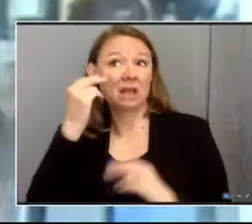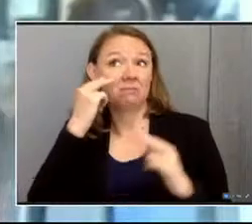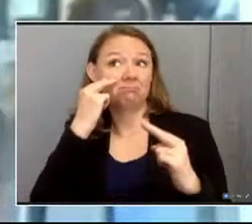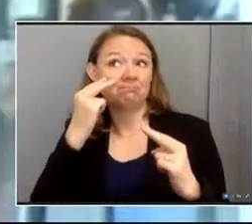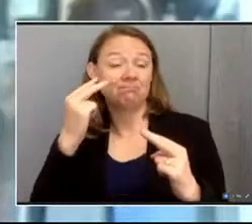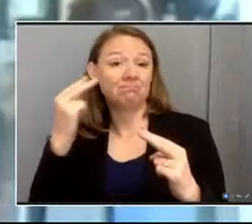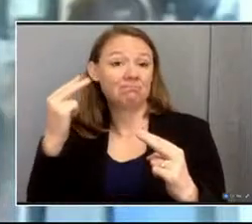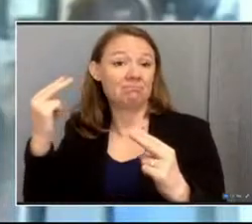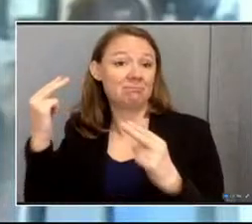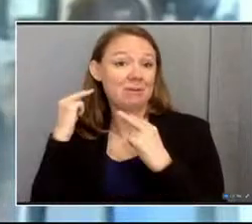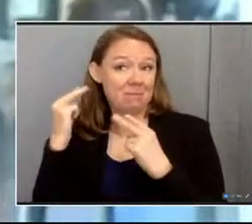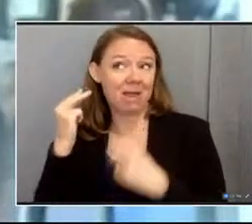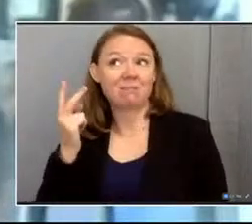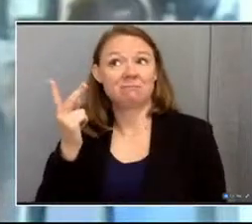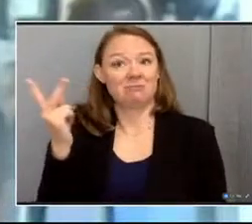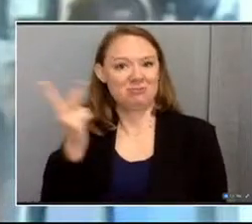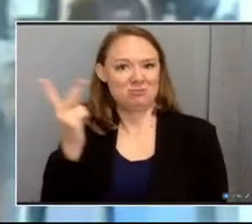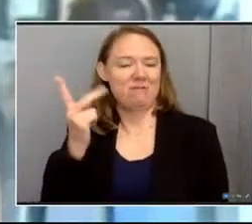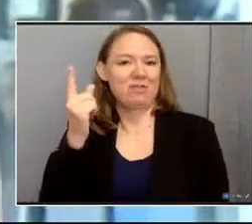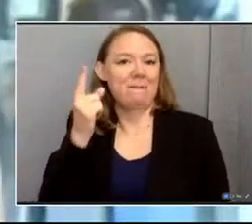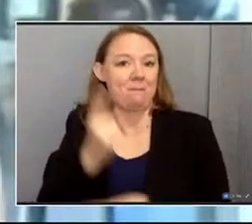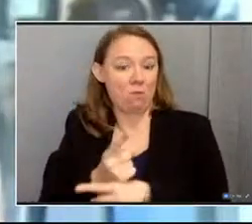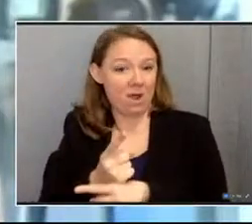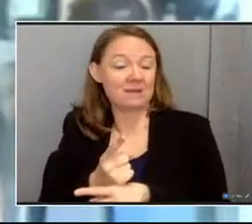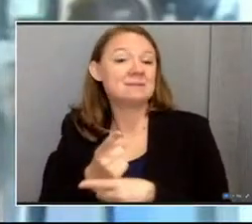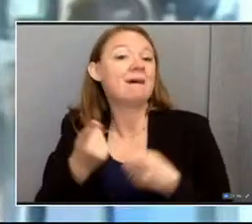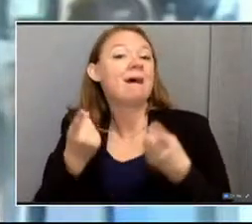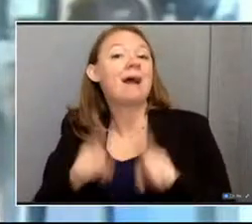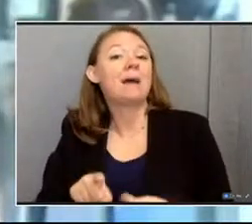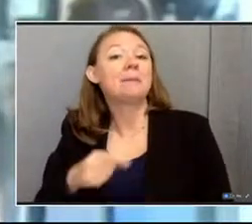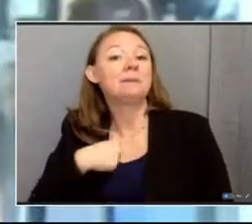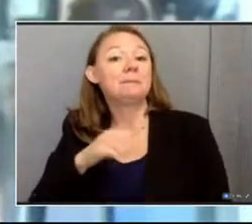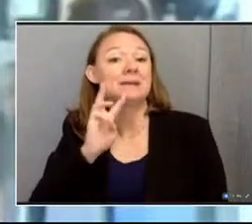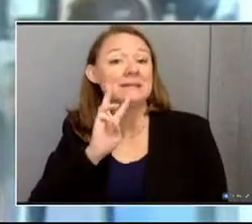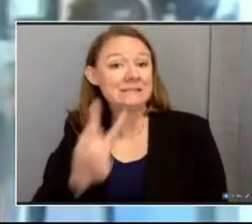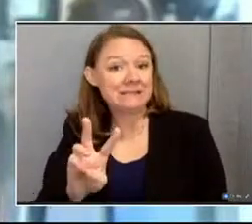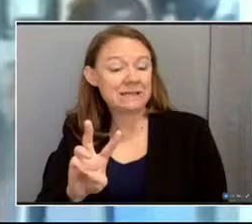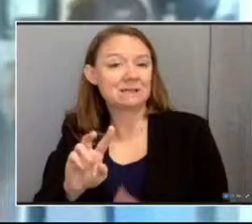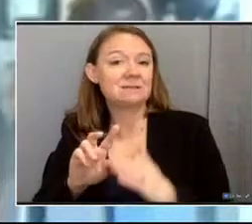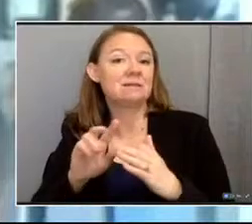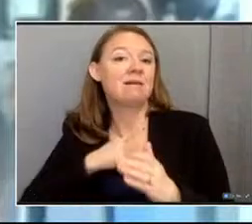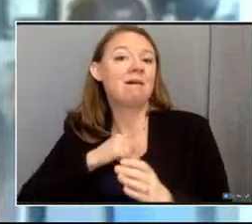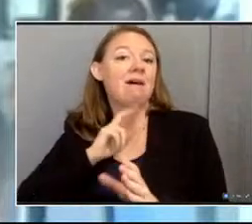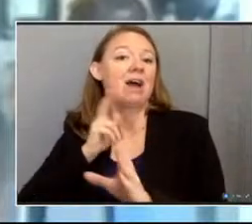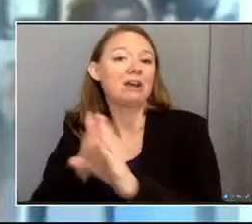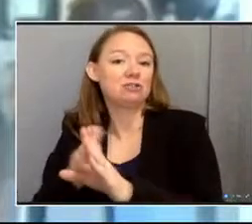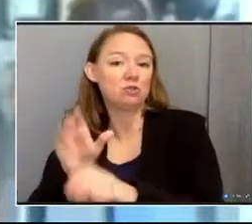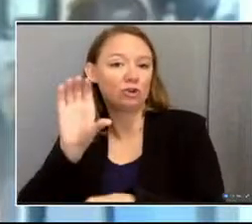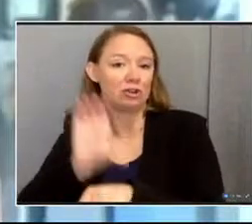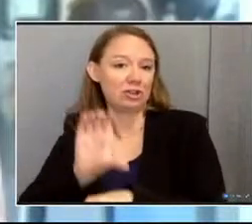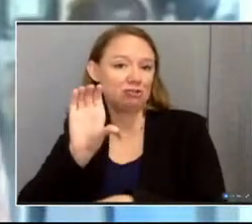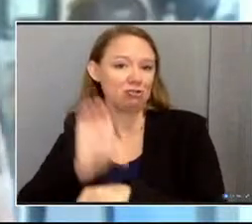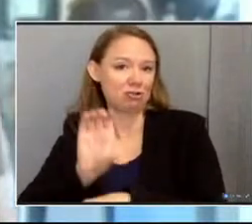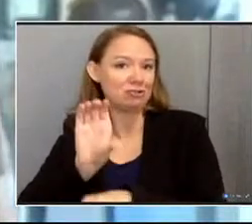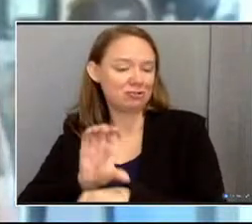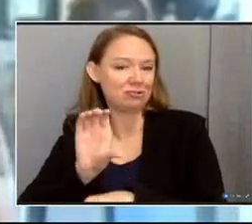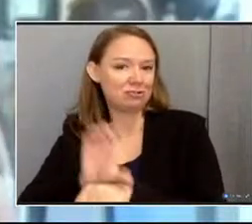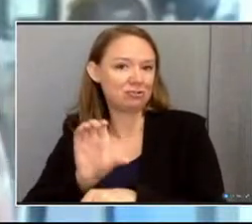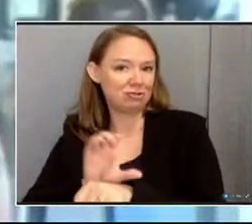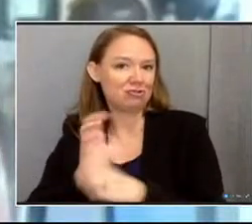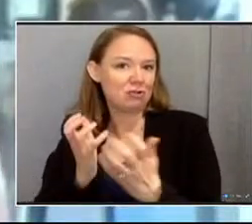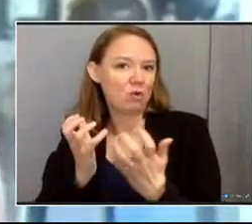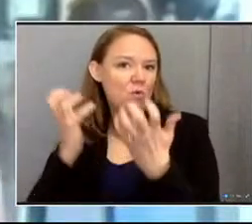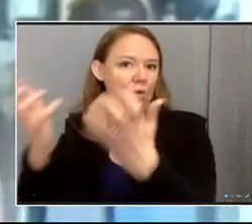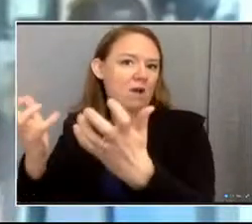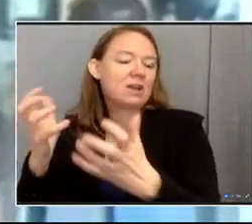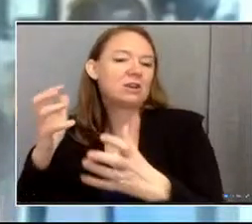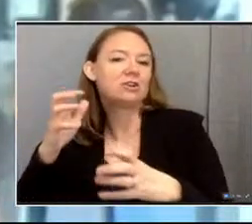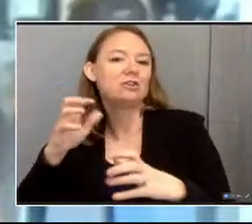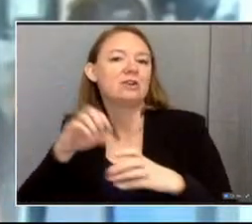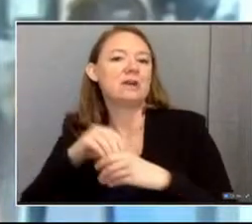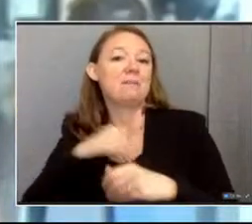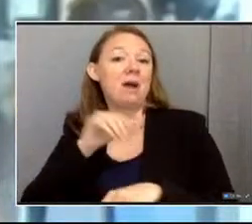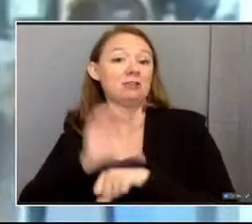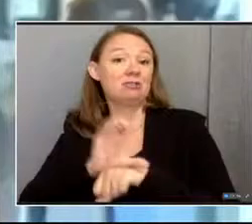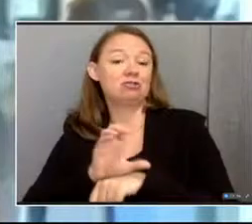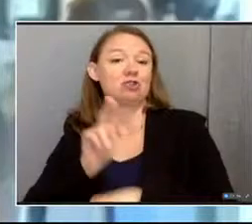life when I began singing in the church choir at my church Union Baptist Church, a very historic church